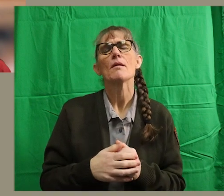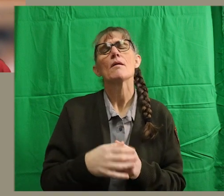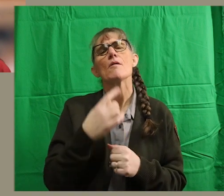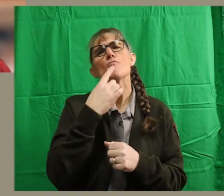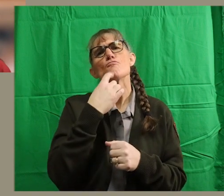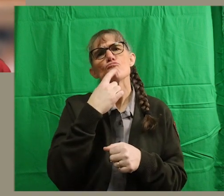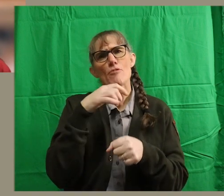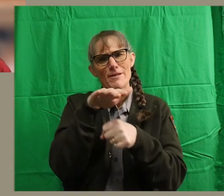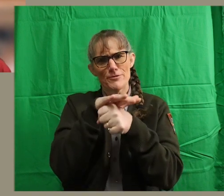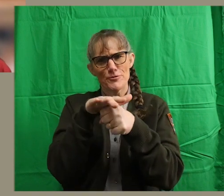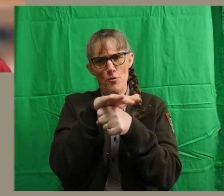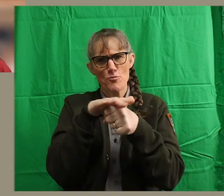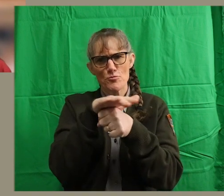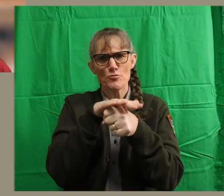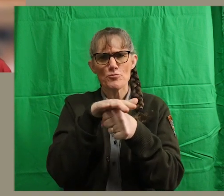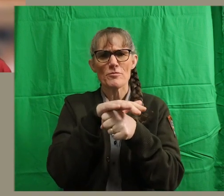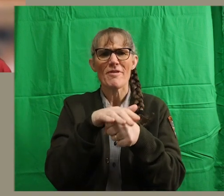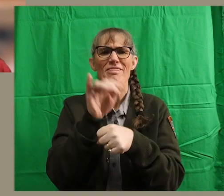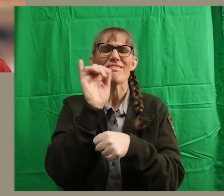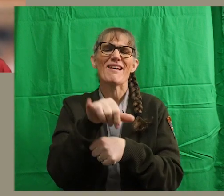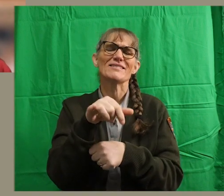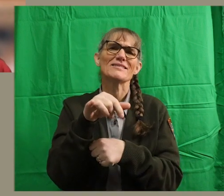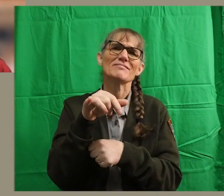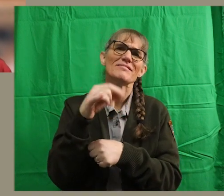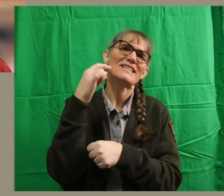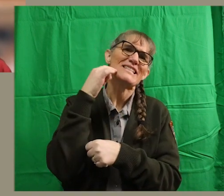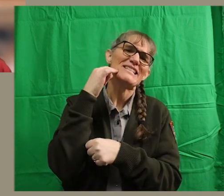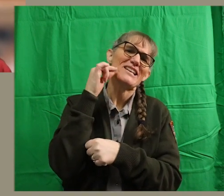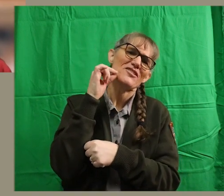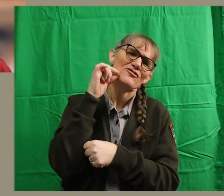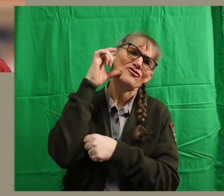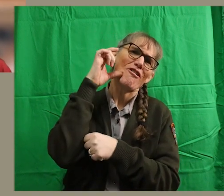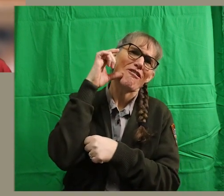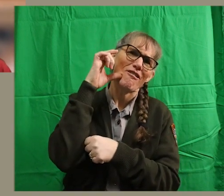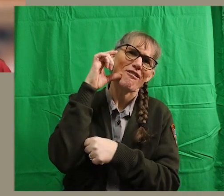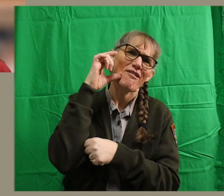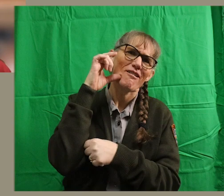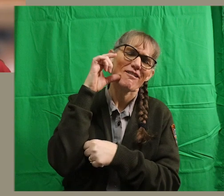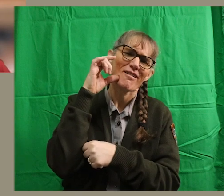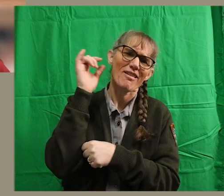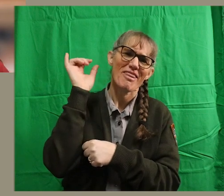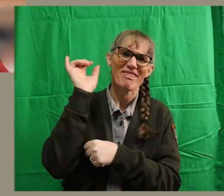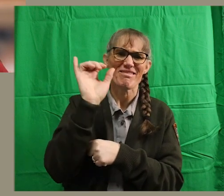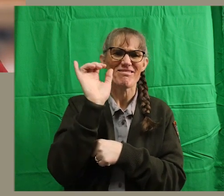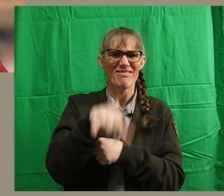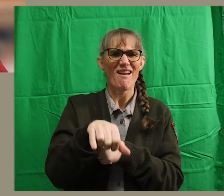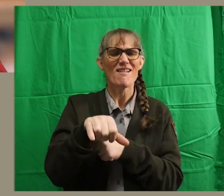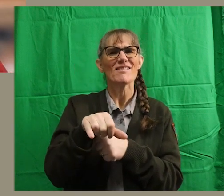And so this red zone up here is what I want to point out as the point where they, where horses